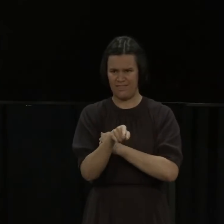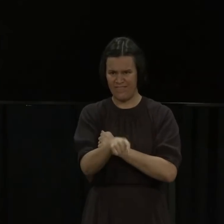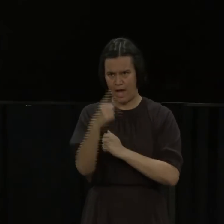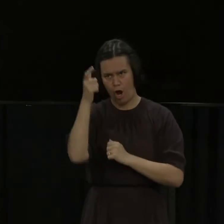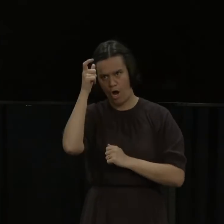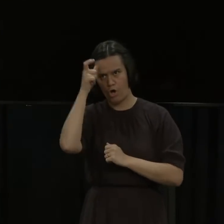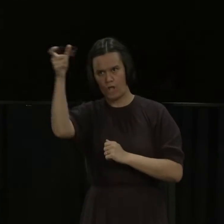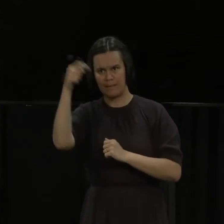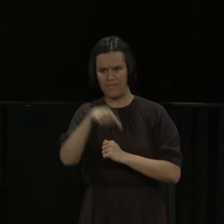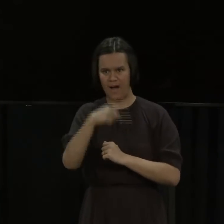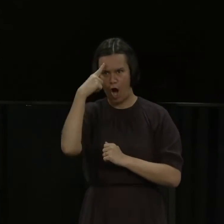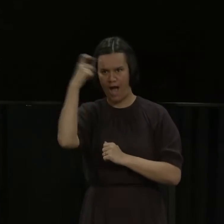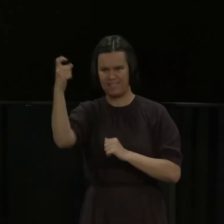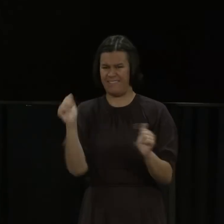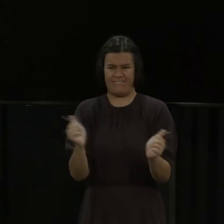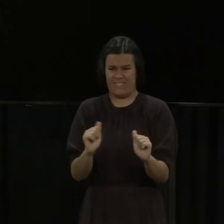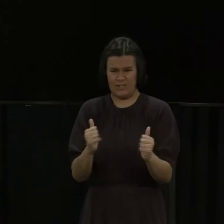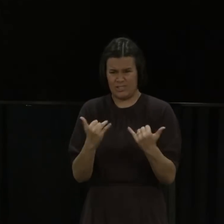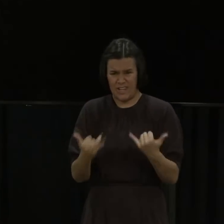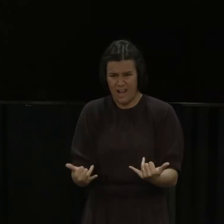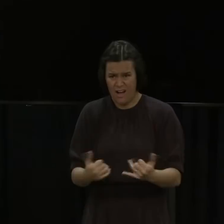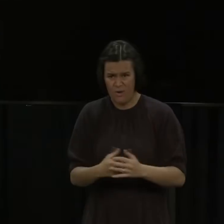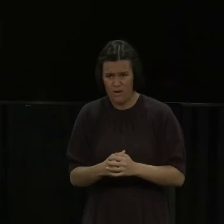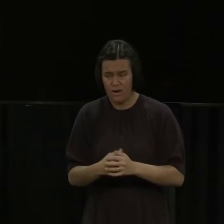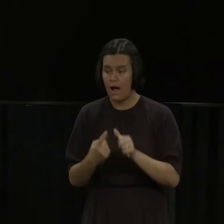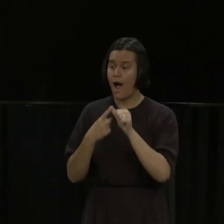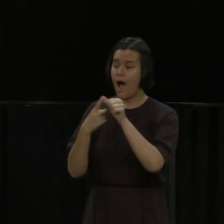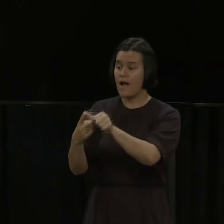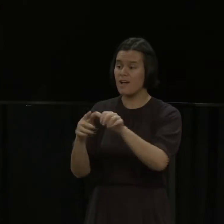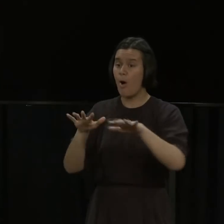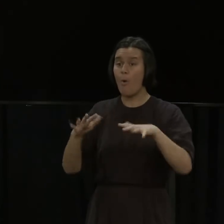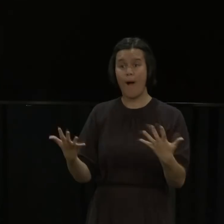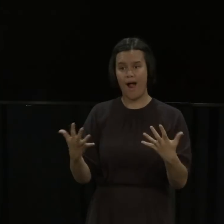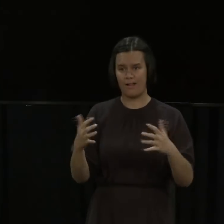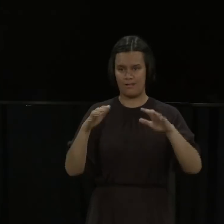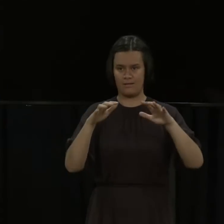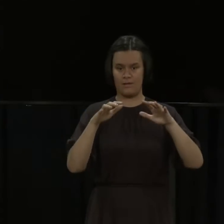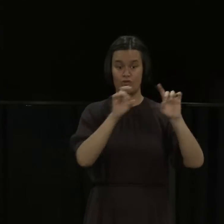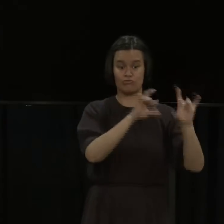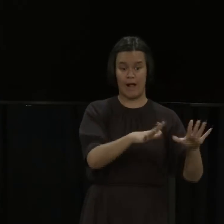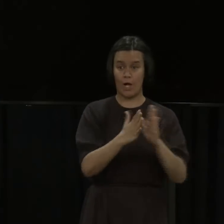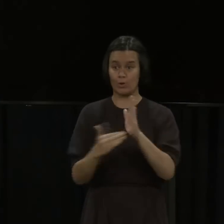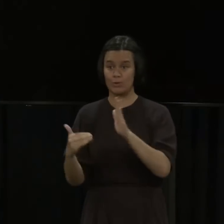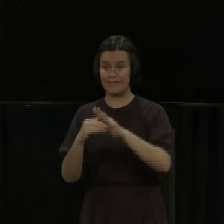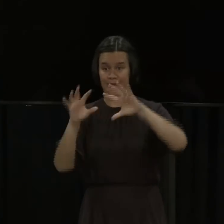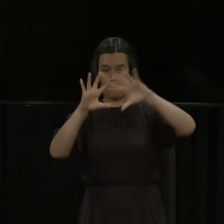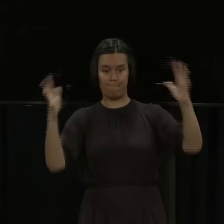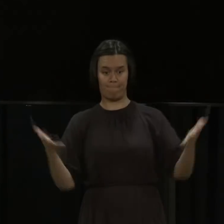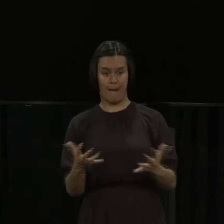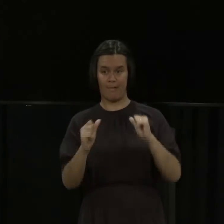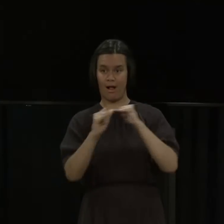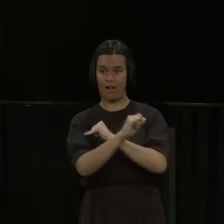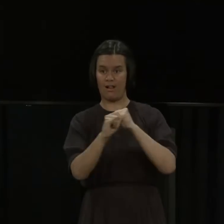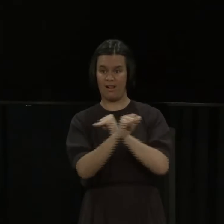? It has been knocked down, down, down, is